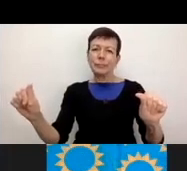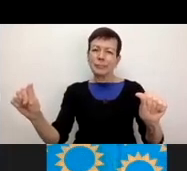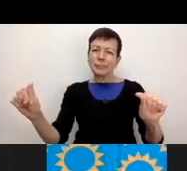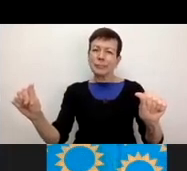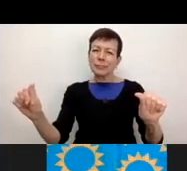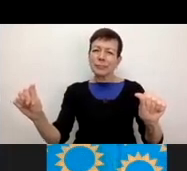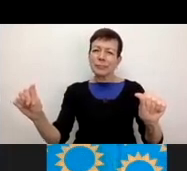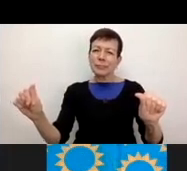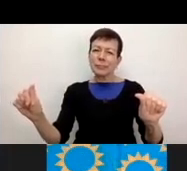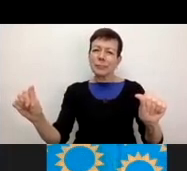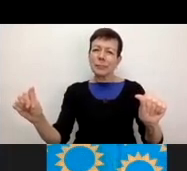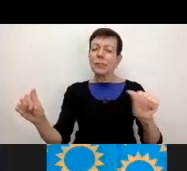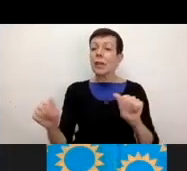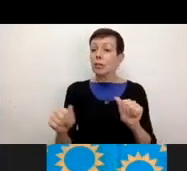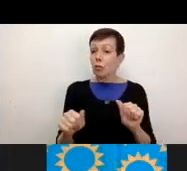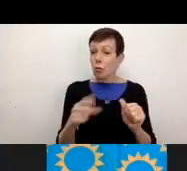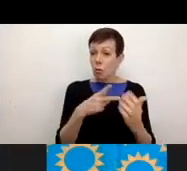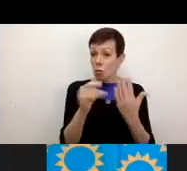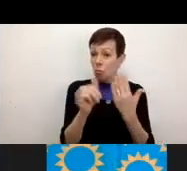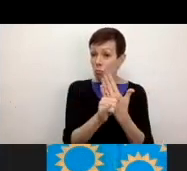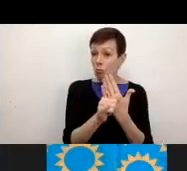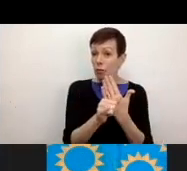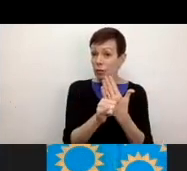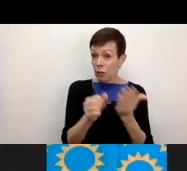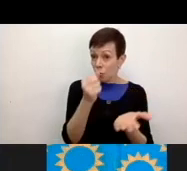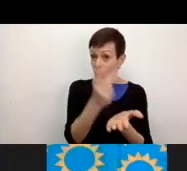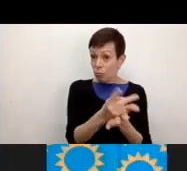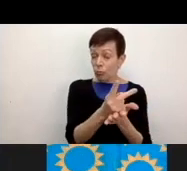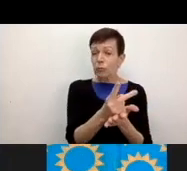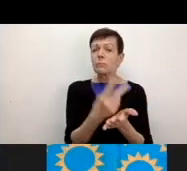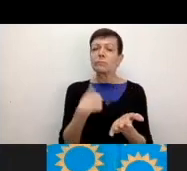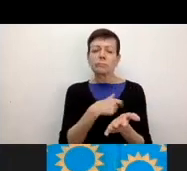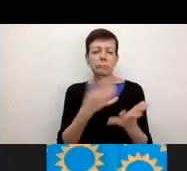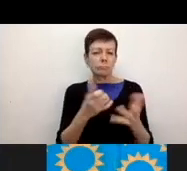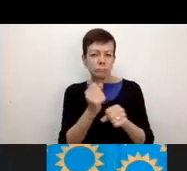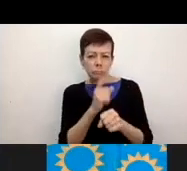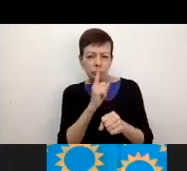or intentions of the projects that were assessed are maintained, but have certainly supported